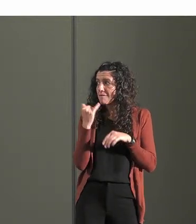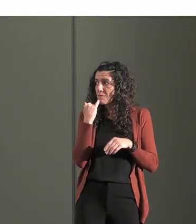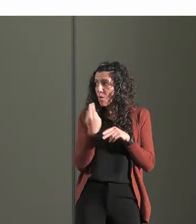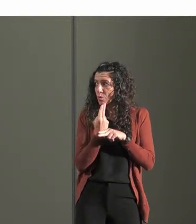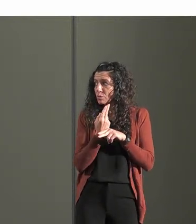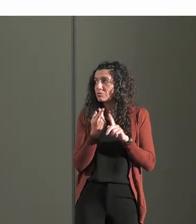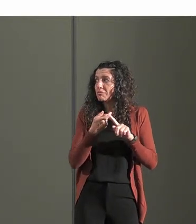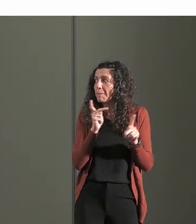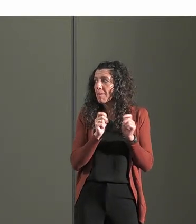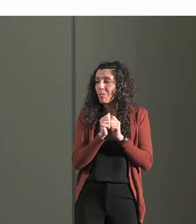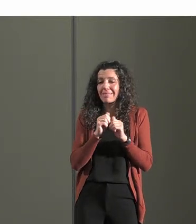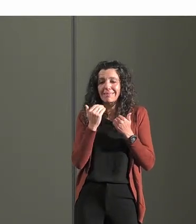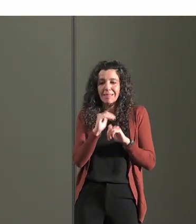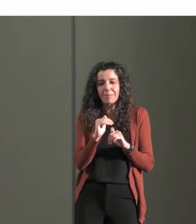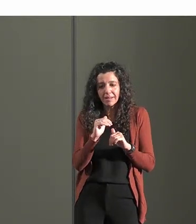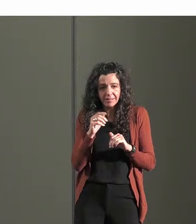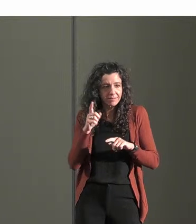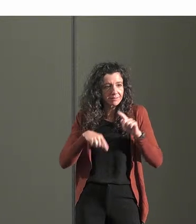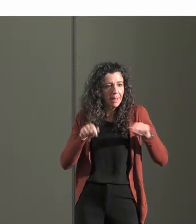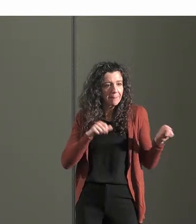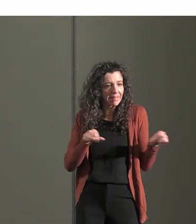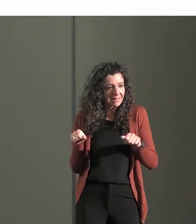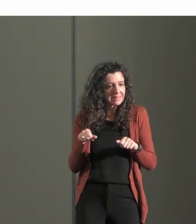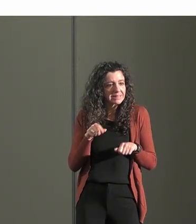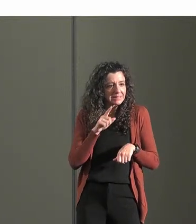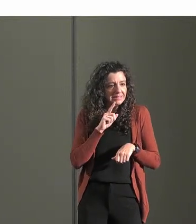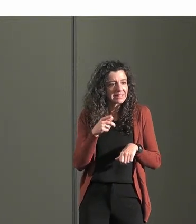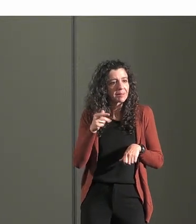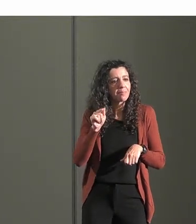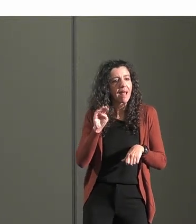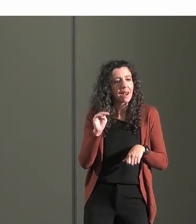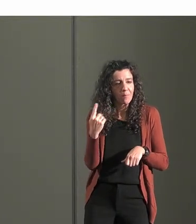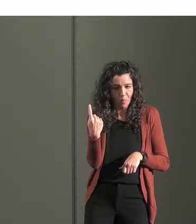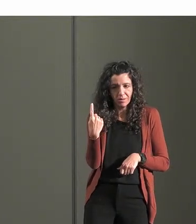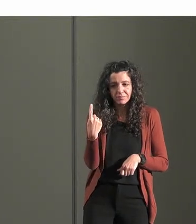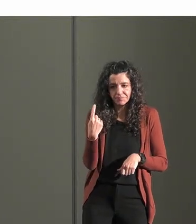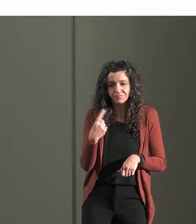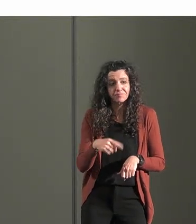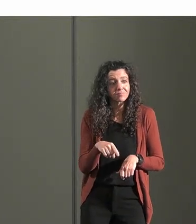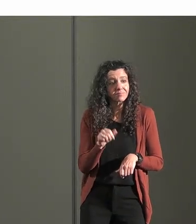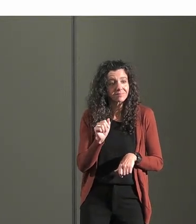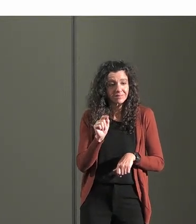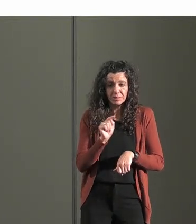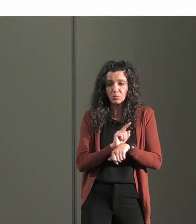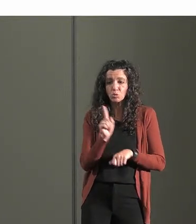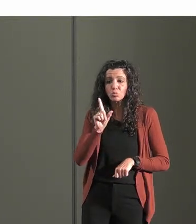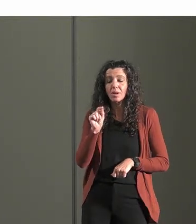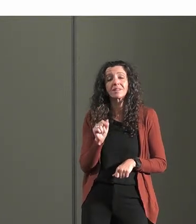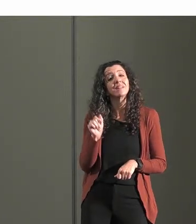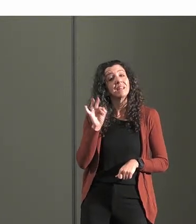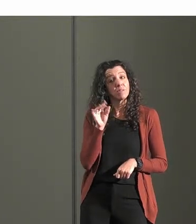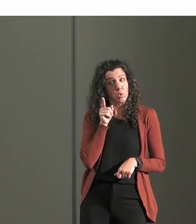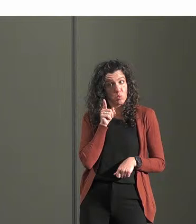phone use from people with limited decimaller